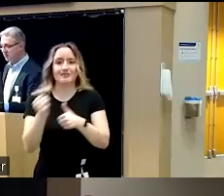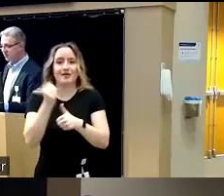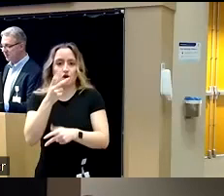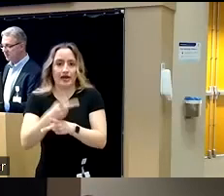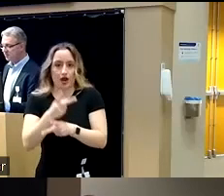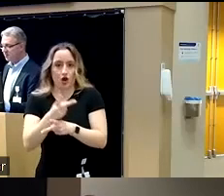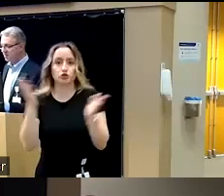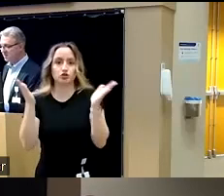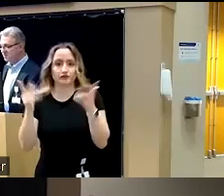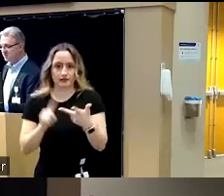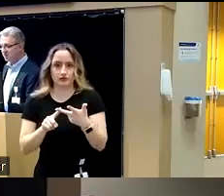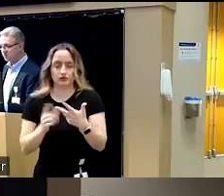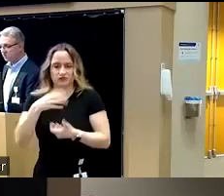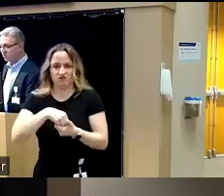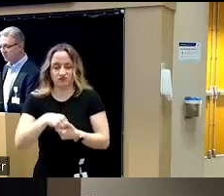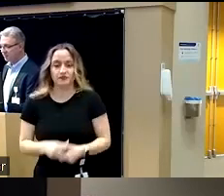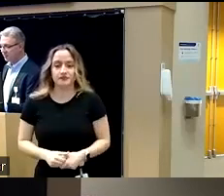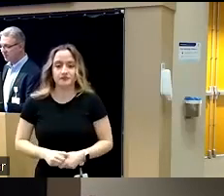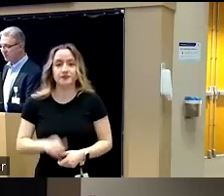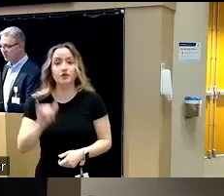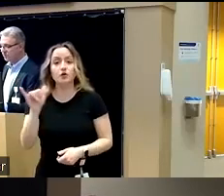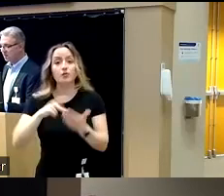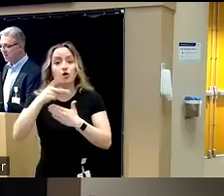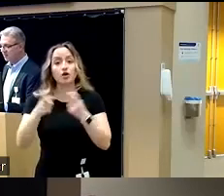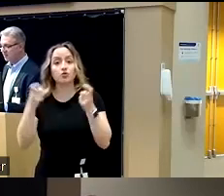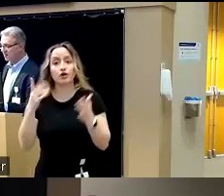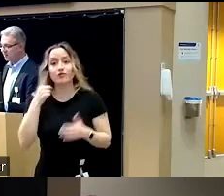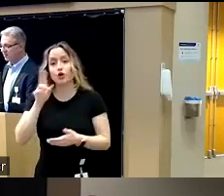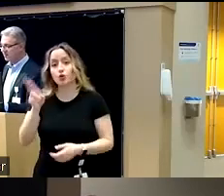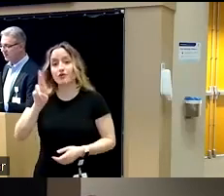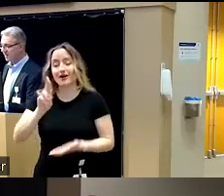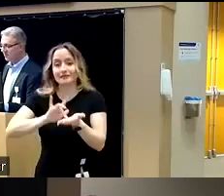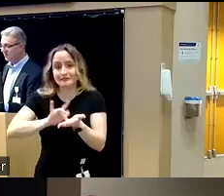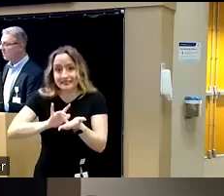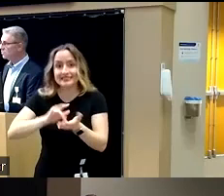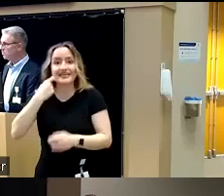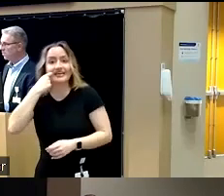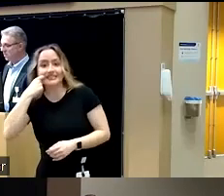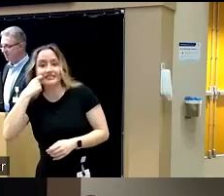service she is also the program director for Ur medicine's addiction Psychiatry fellowship program